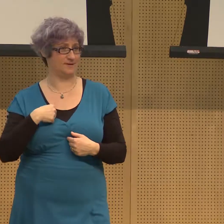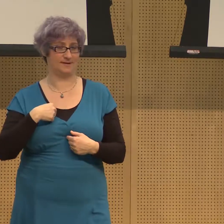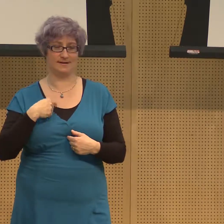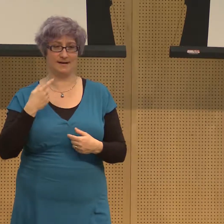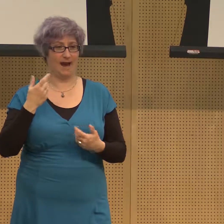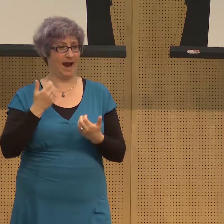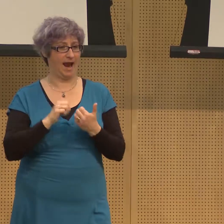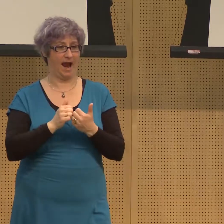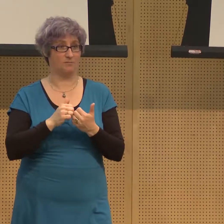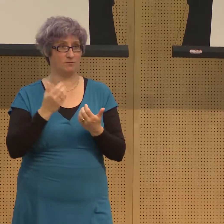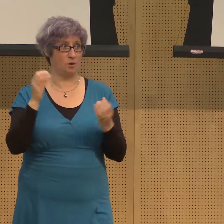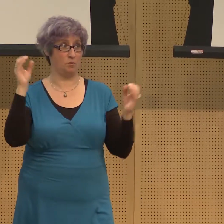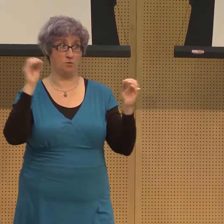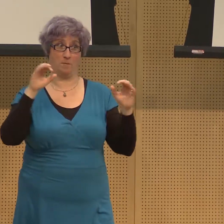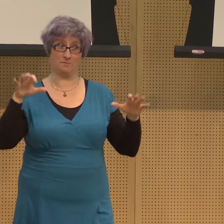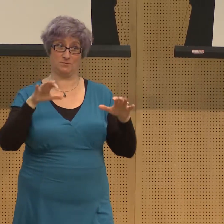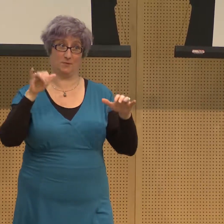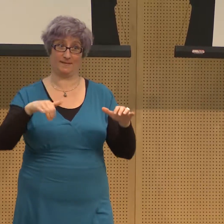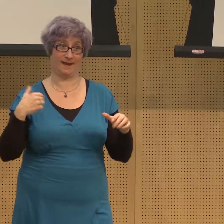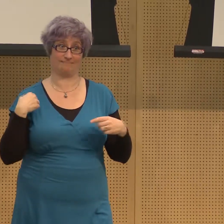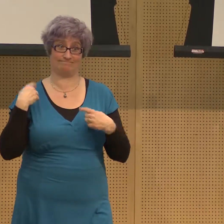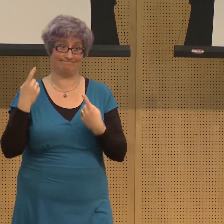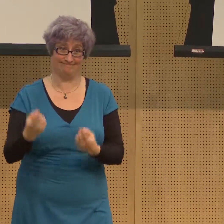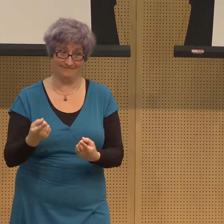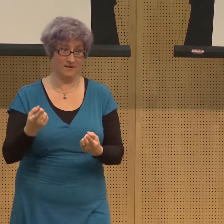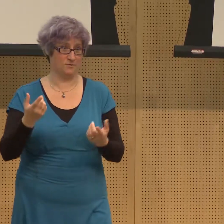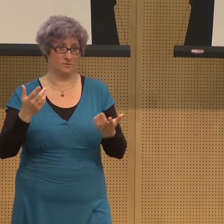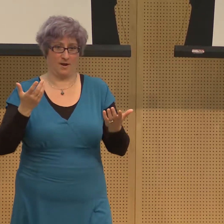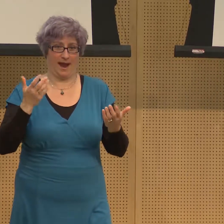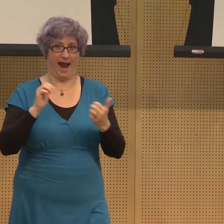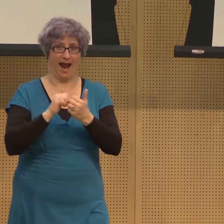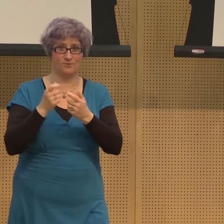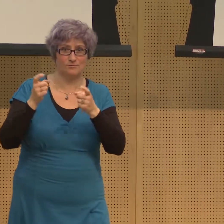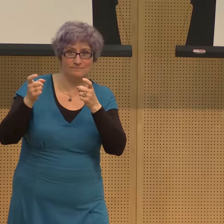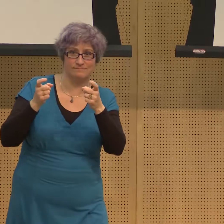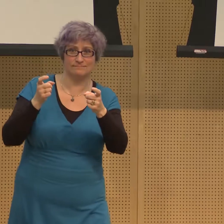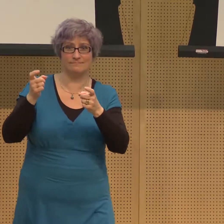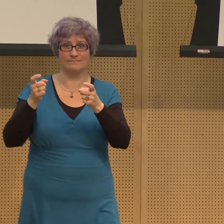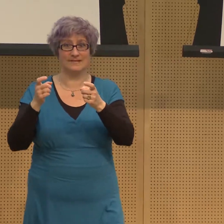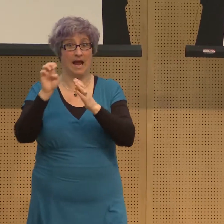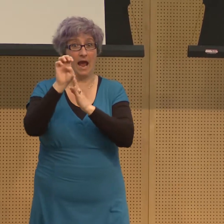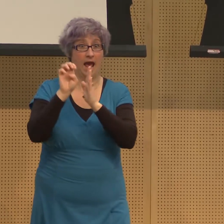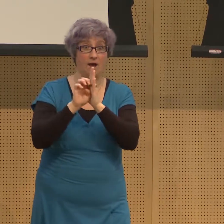So this was completely new to me, and it's something that I've doing ever since.